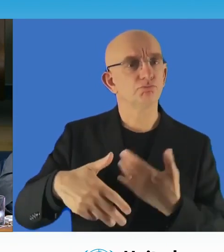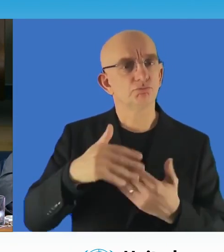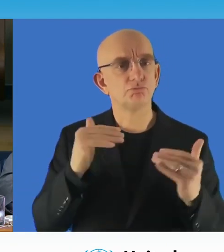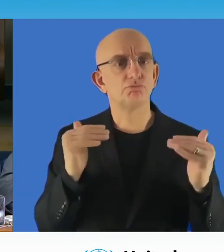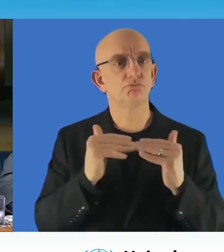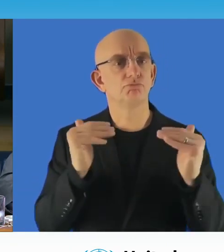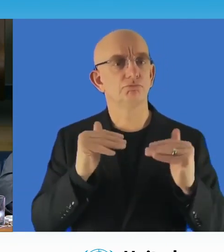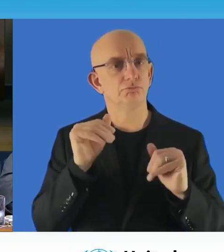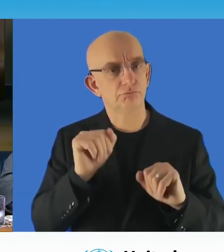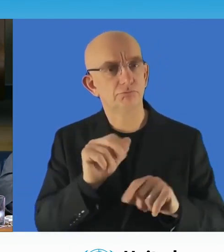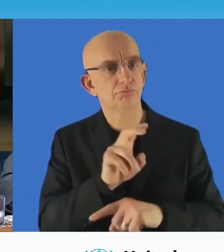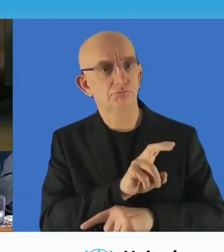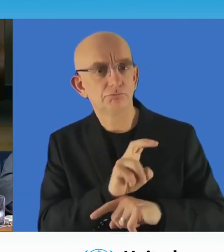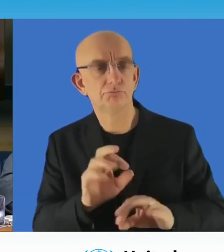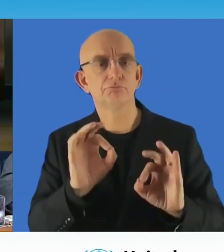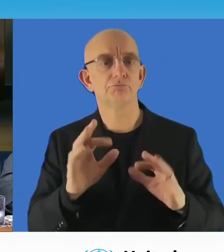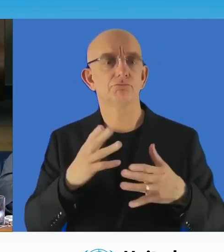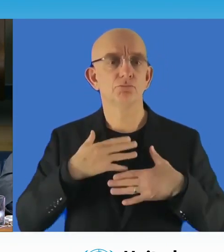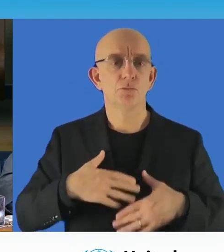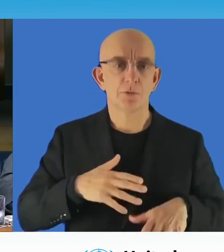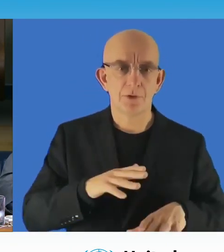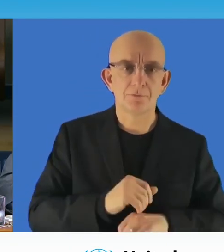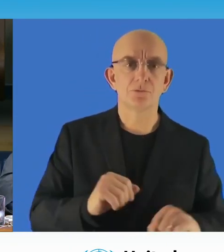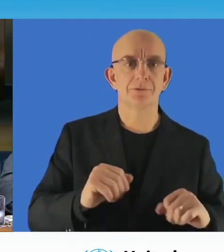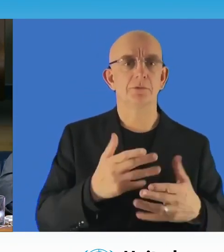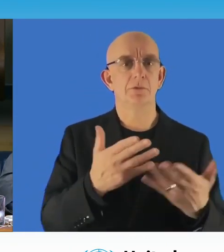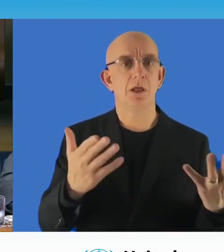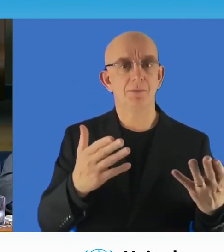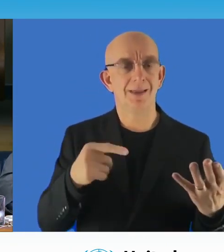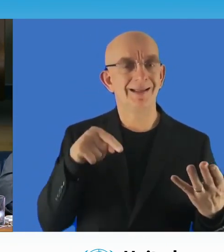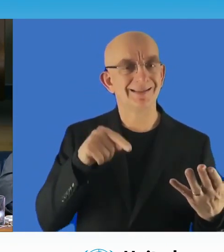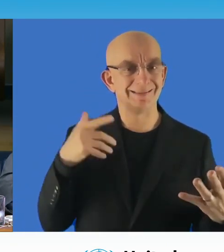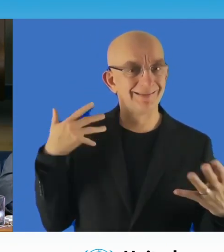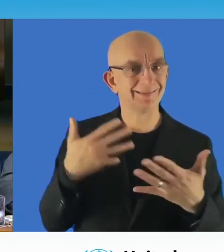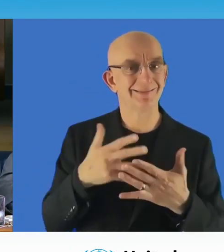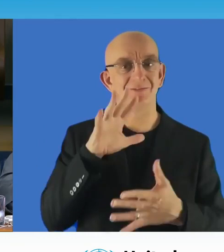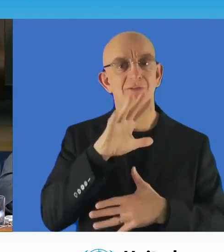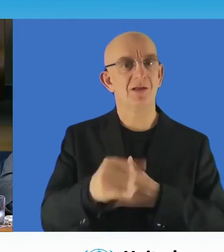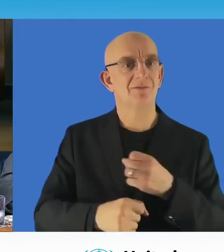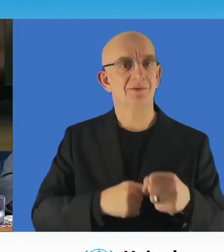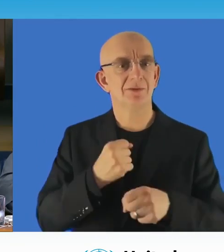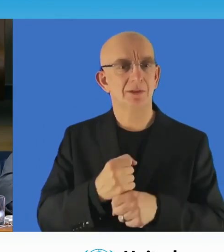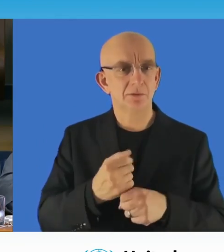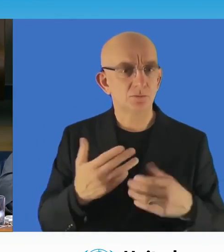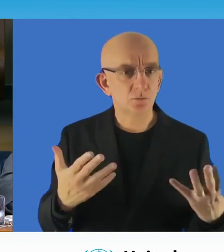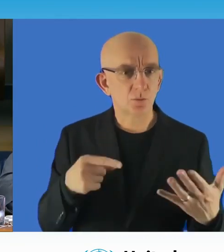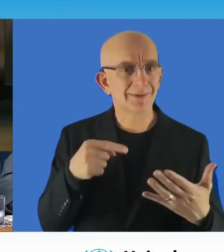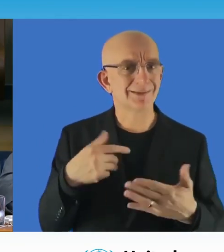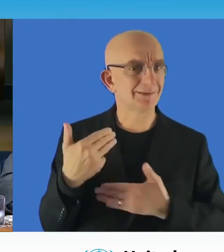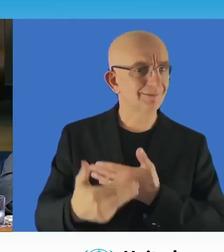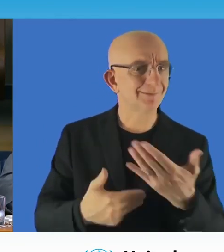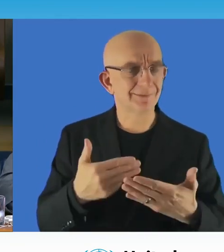in the UN disability inclusion strategy the ILO fully Embraces the Unis framework and its rigorous